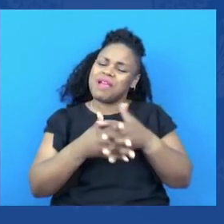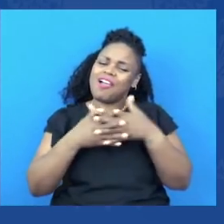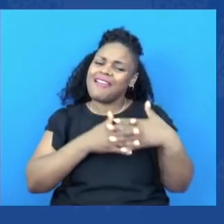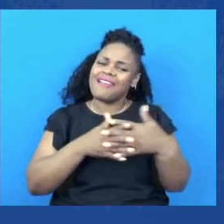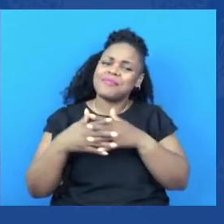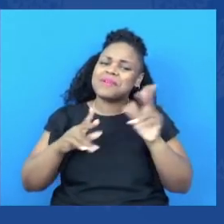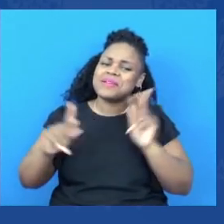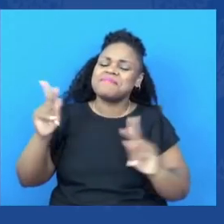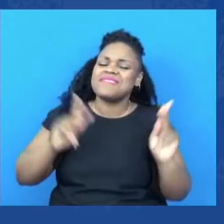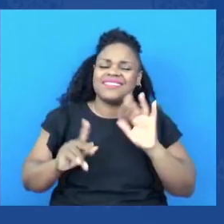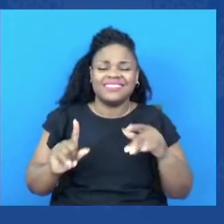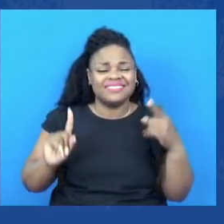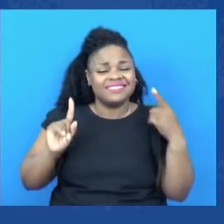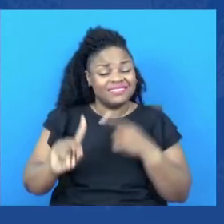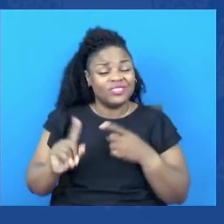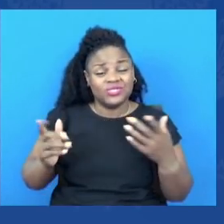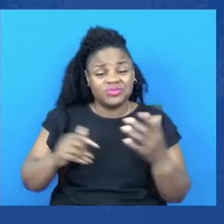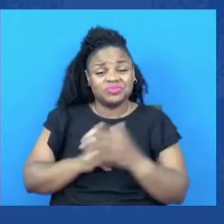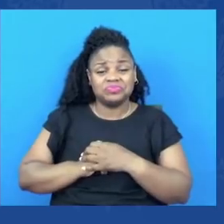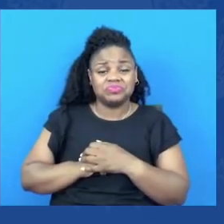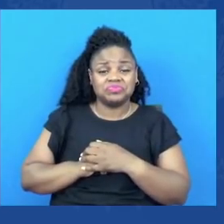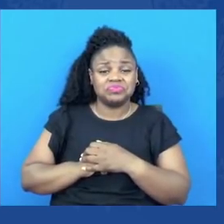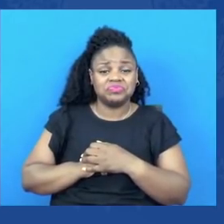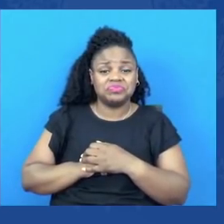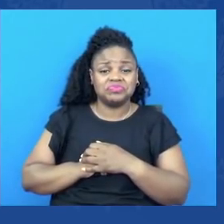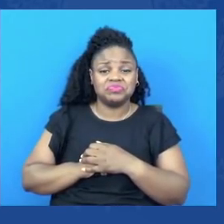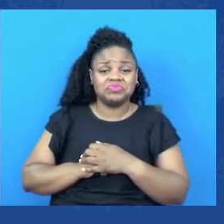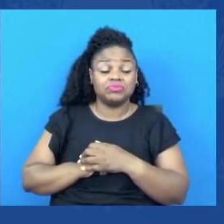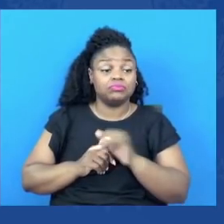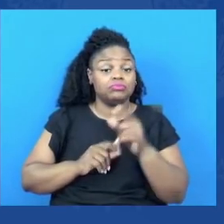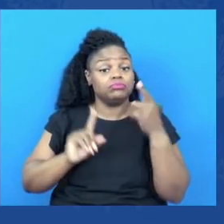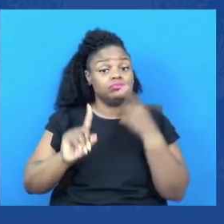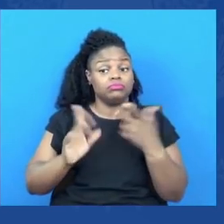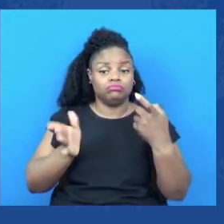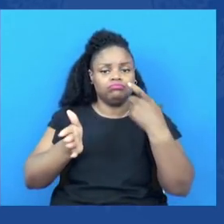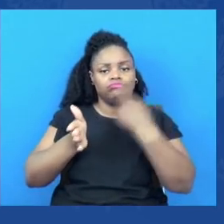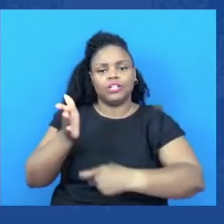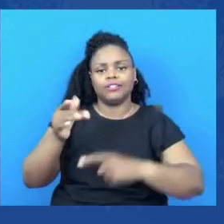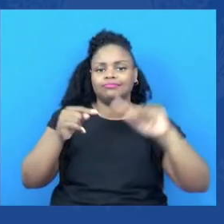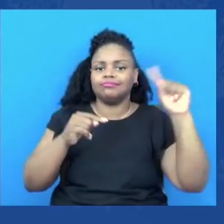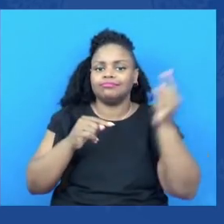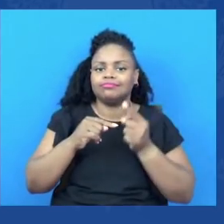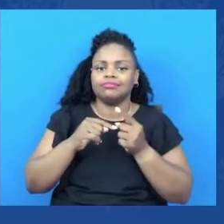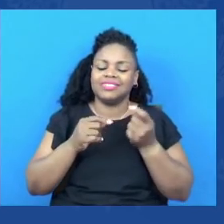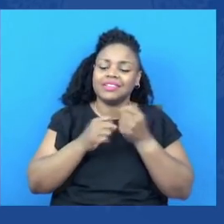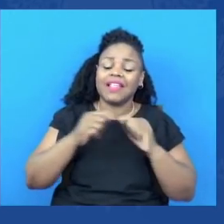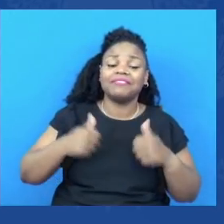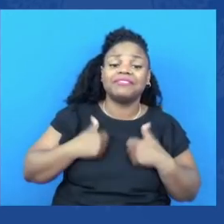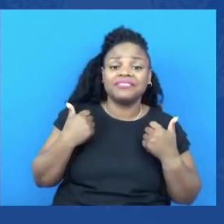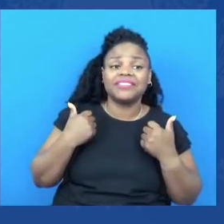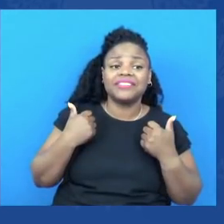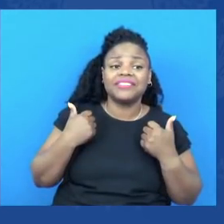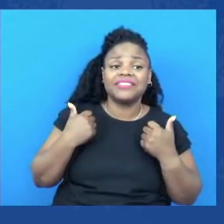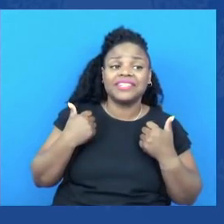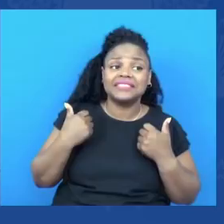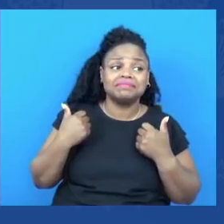Right now, when Americans overpay for prescription drugs, too many pharmaceutical companies don't use the profit